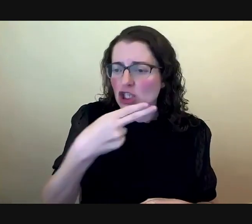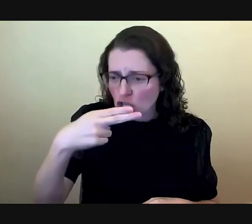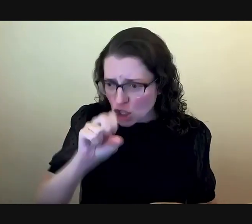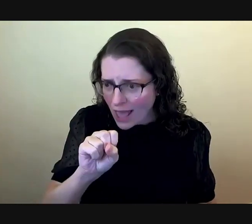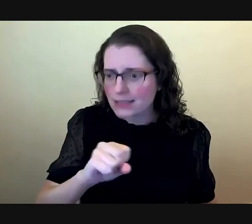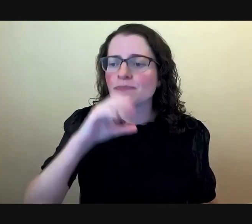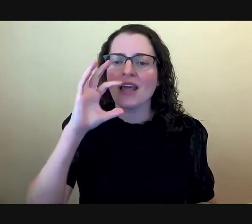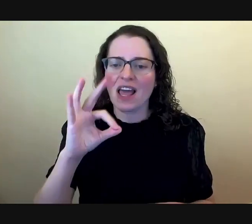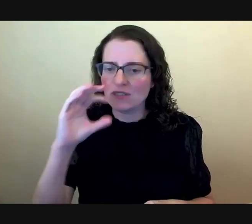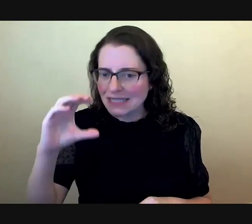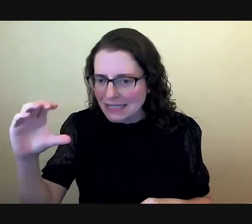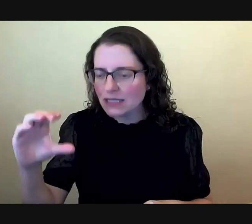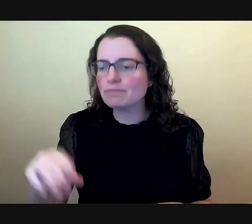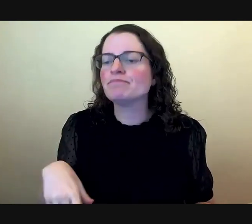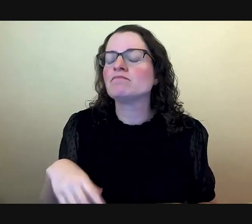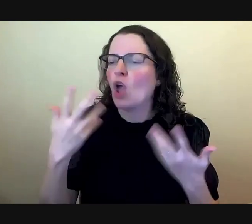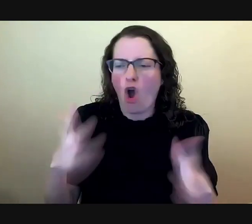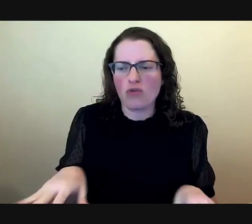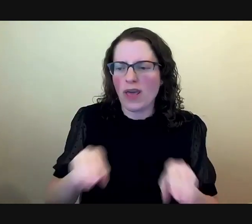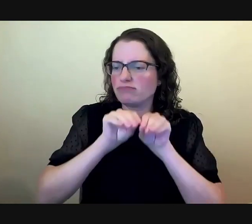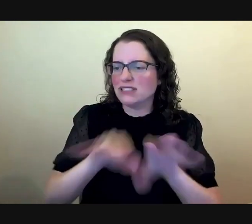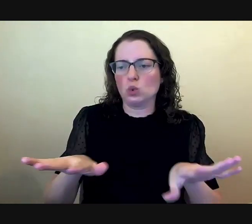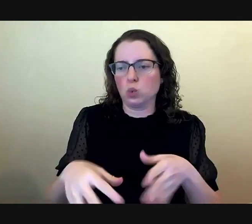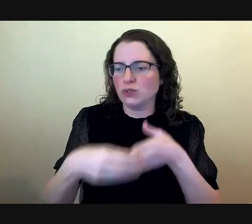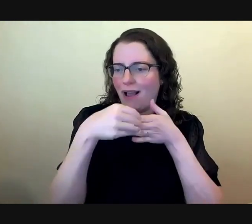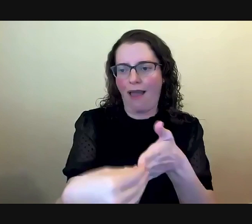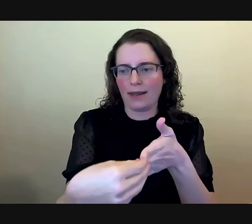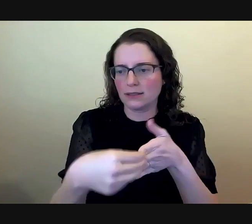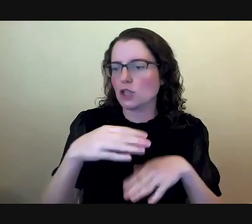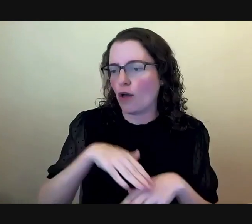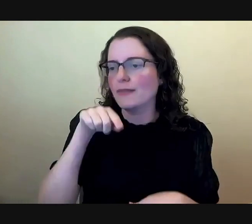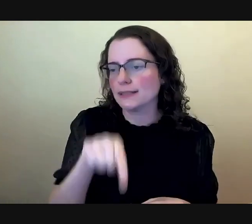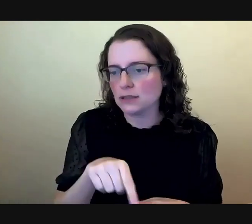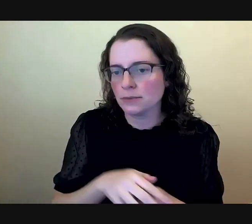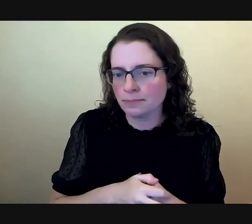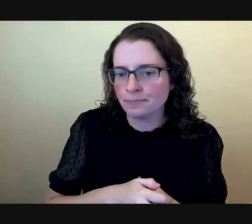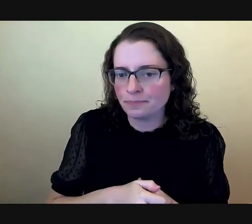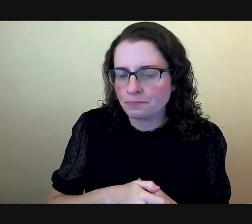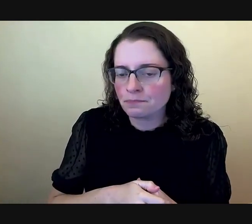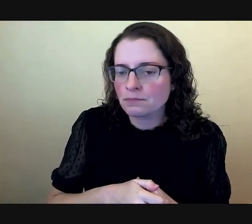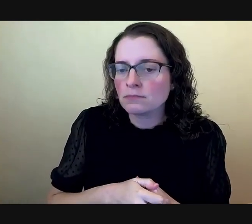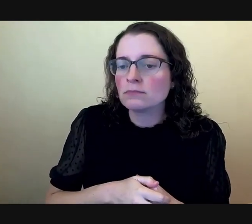Again, HHS, FCC, all of those have guidelines and information